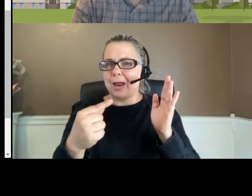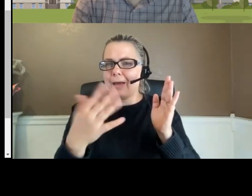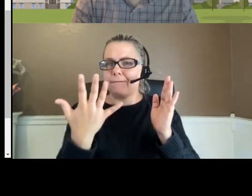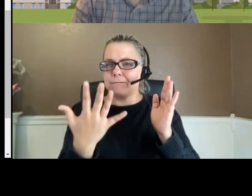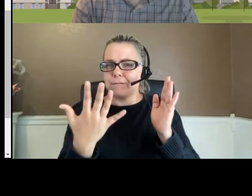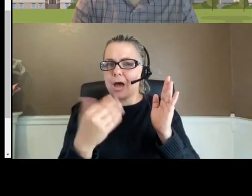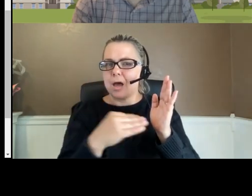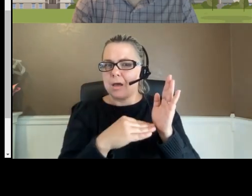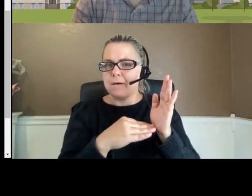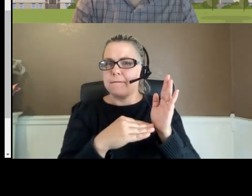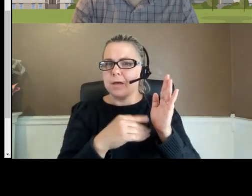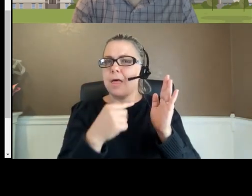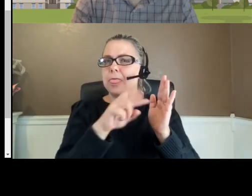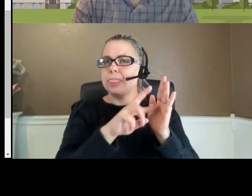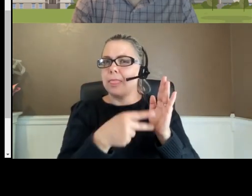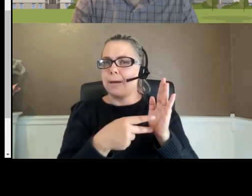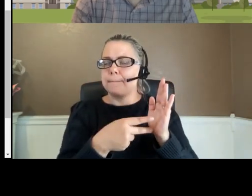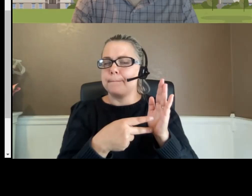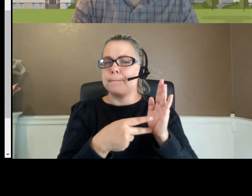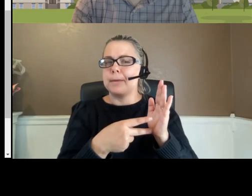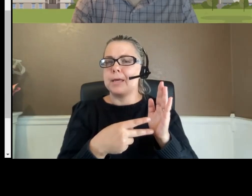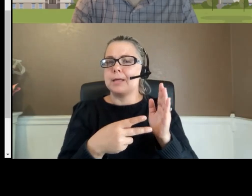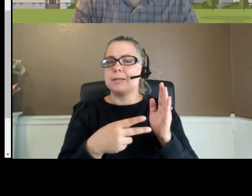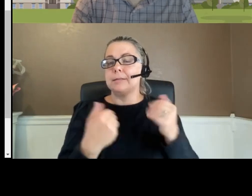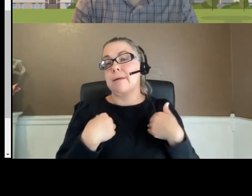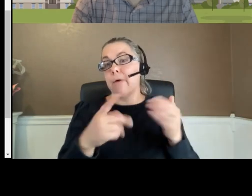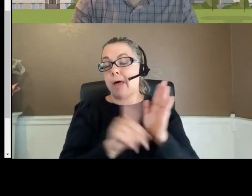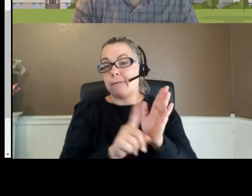telling me this is a skipped heading level. It's an Alert because I need to identify what's the